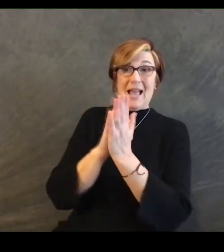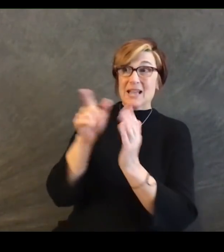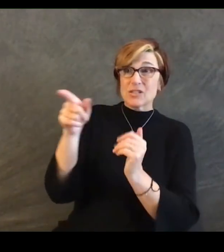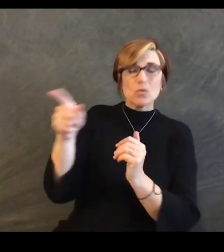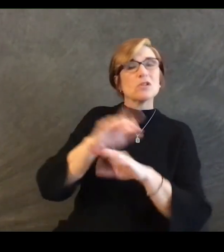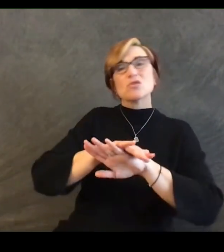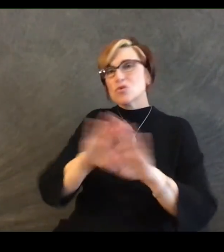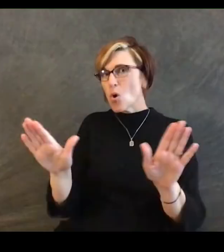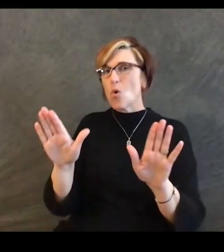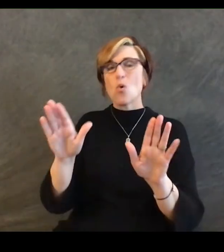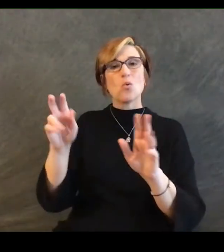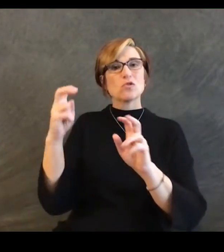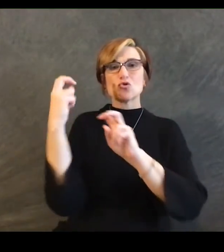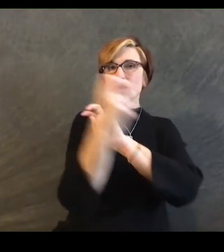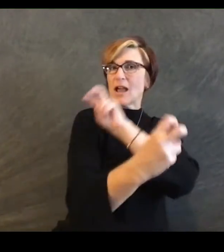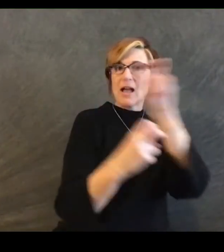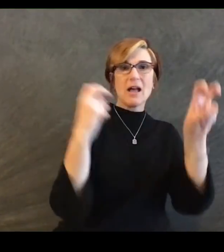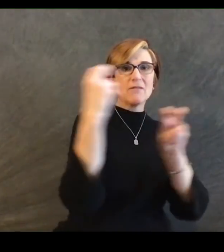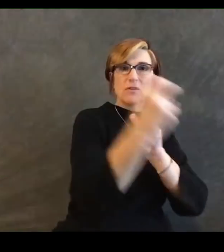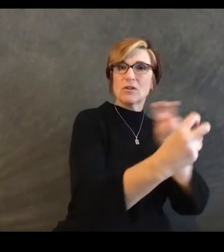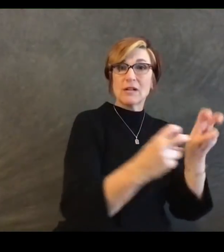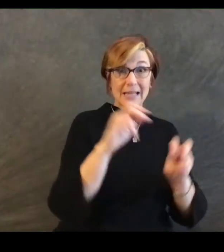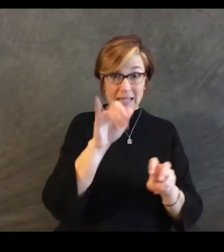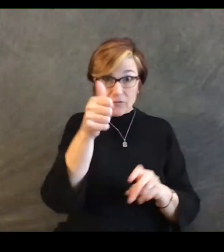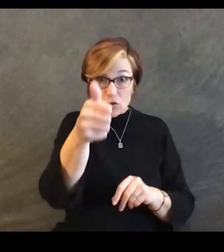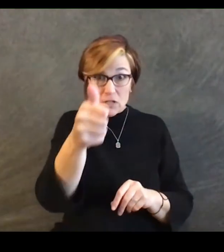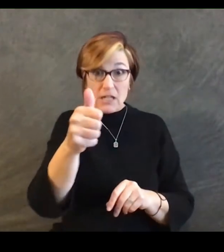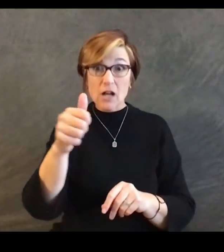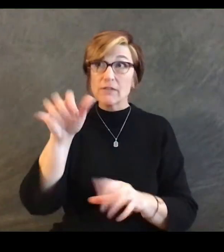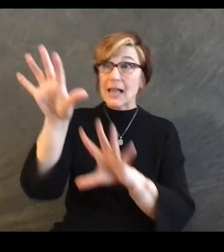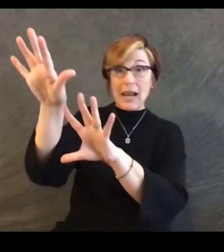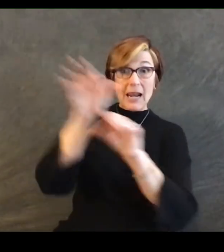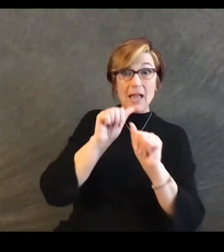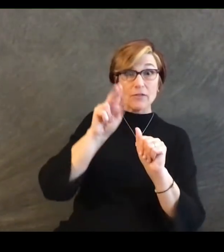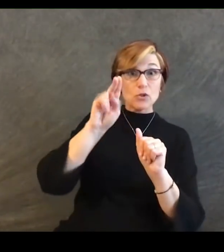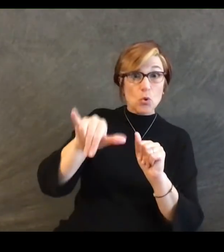traveled from that area check your temperature and self quarantine for 14